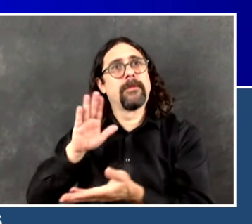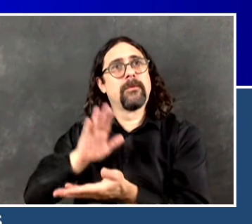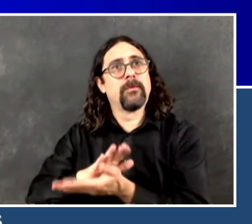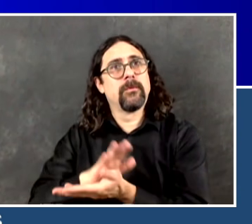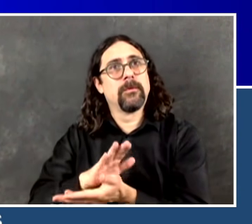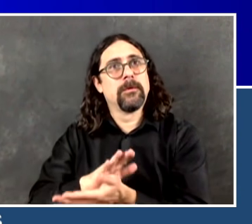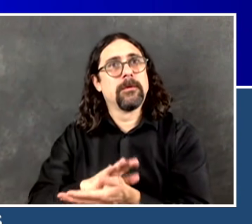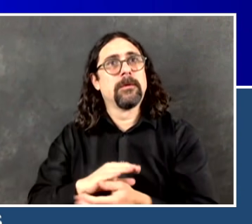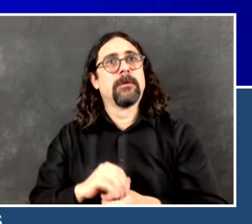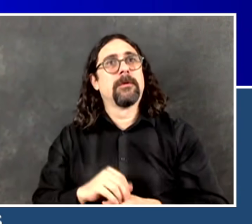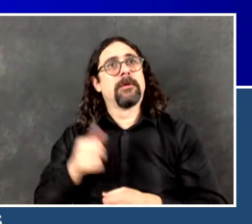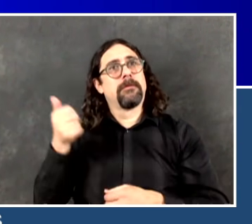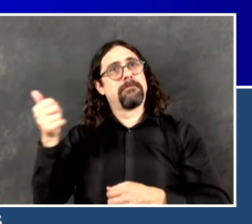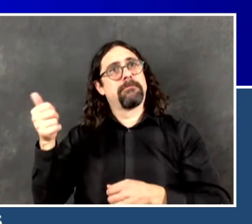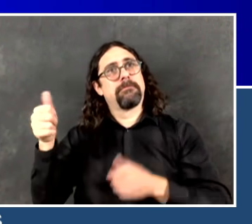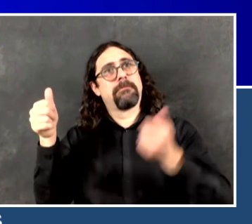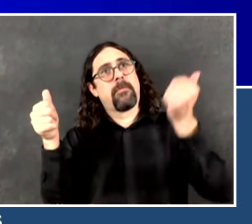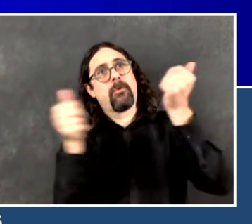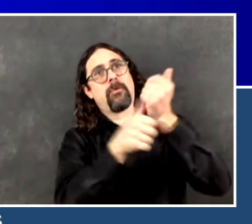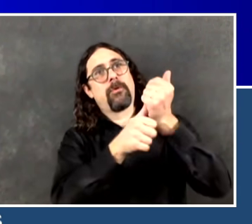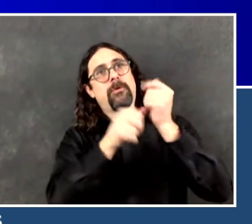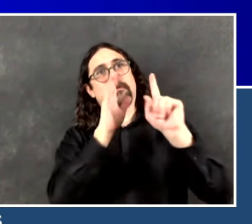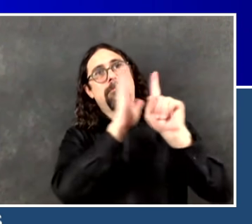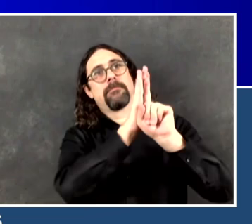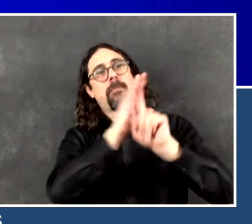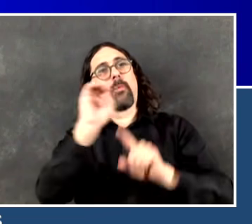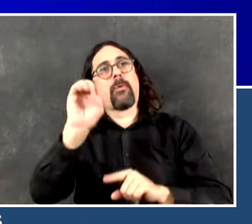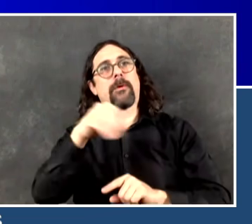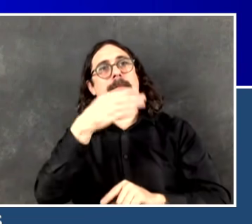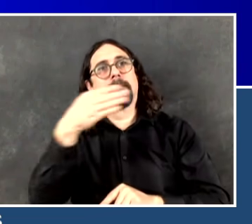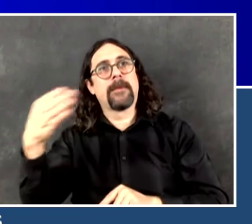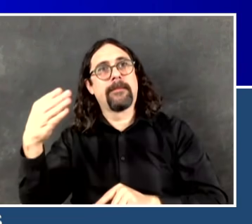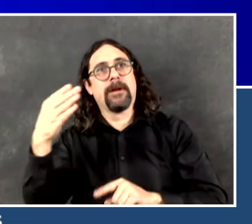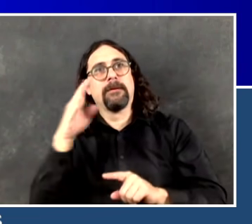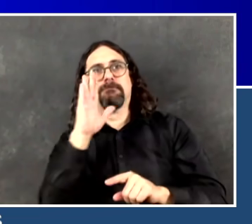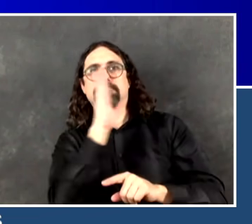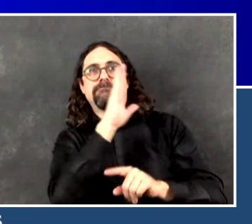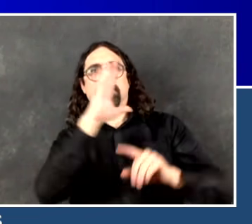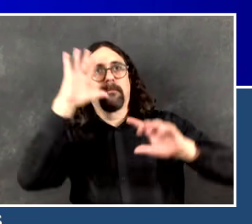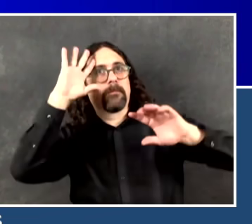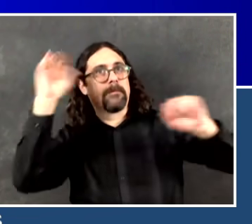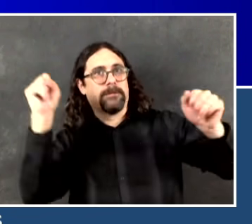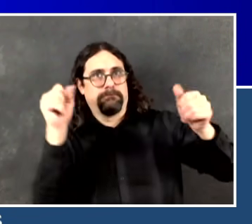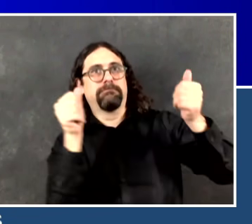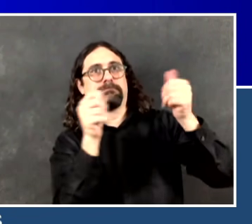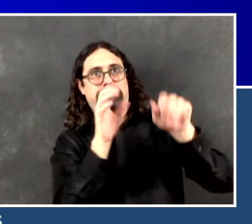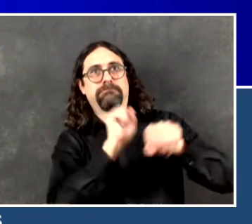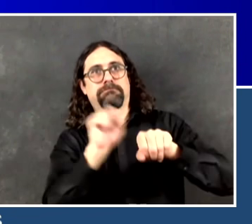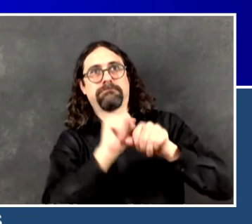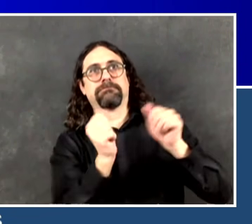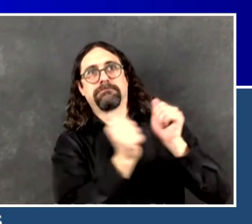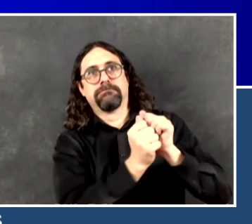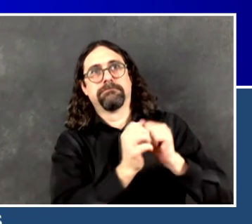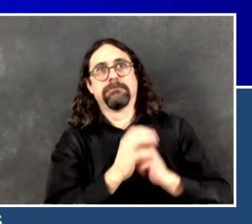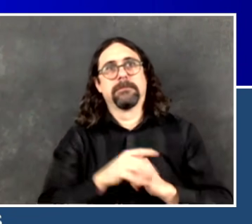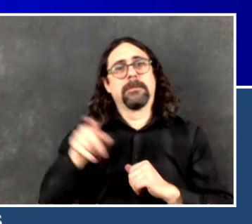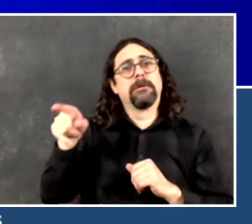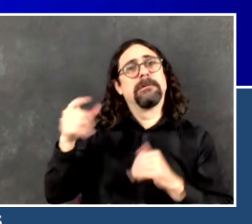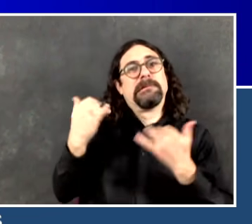YORK CITY. WENT TO OUR PUBLIC SCHOOLS. SERVED IN THE OBAMA ADMINISTRATION. NOW PRESIDENT OF THE -- SOCIETY FOUNDATIONS.